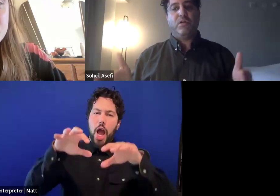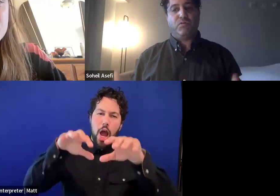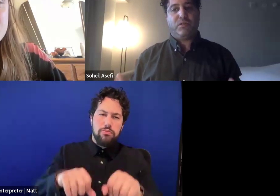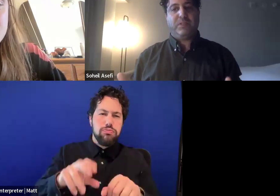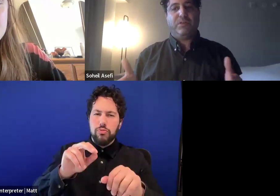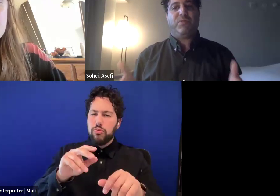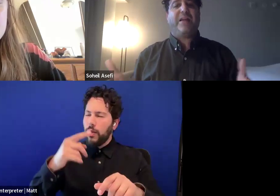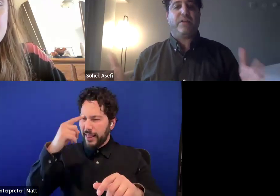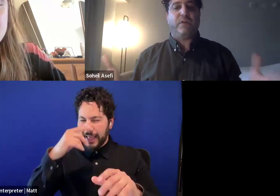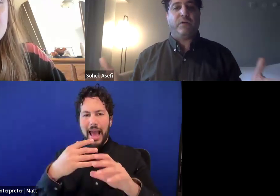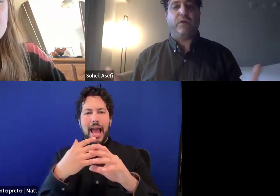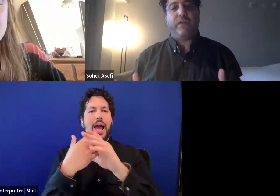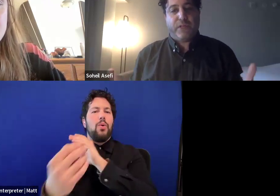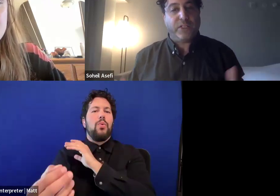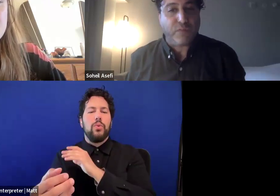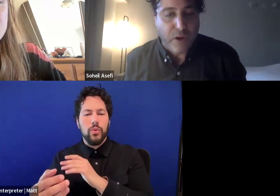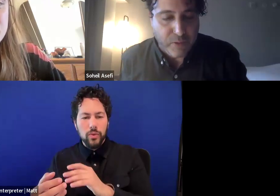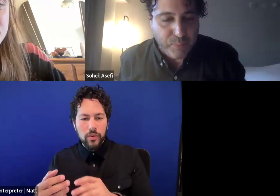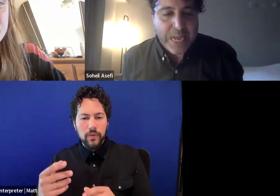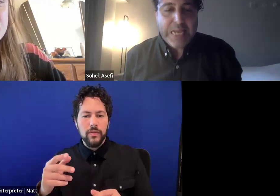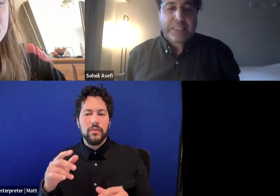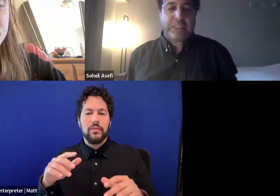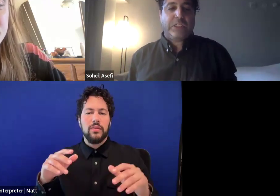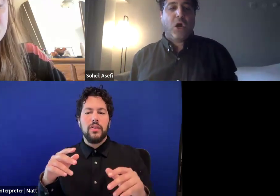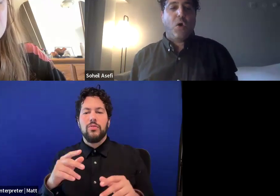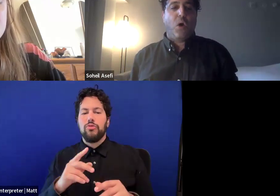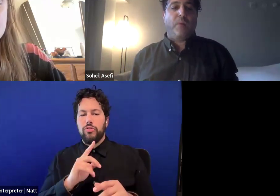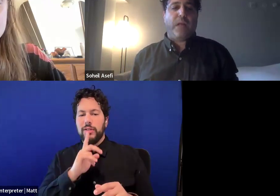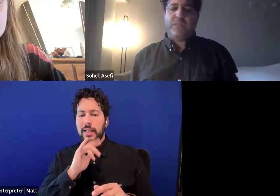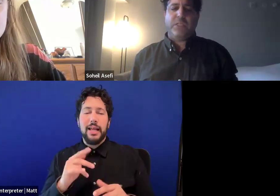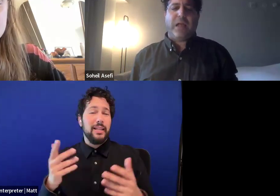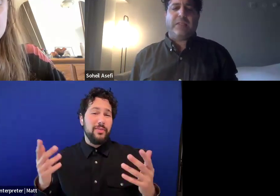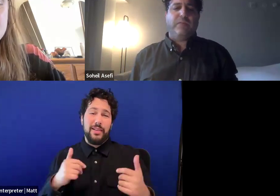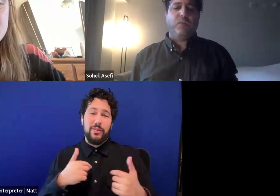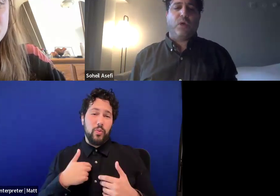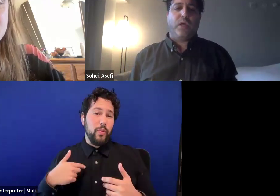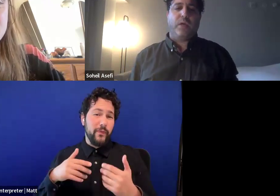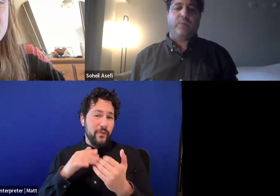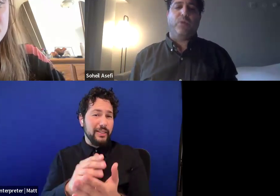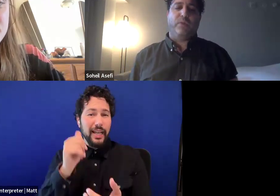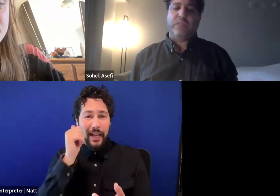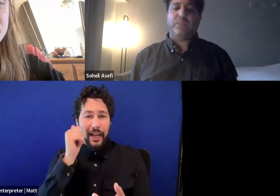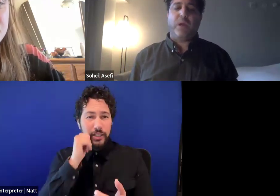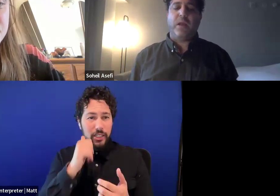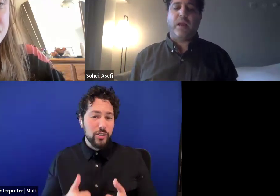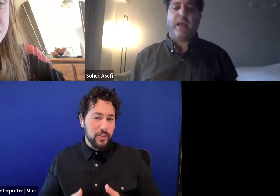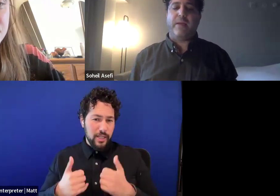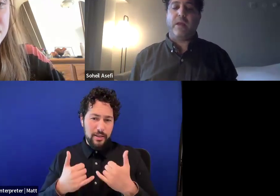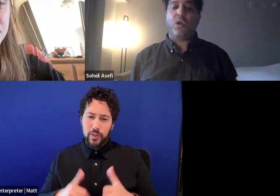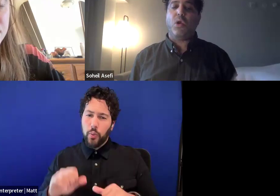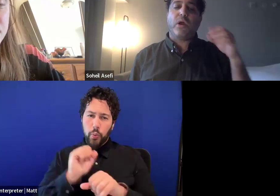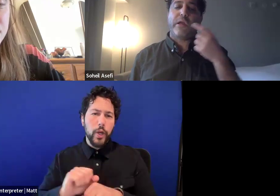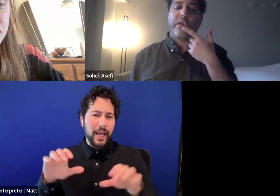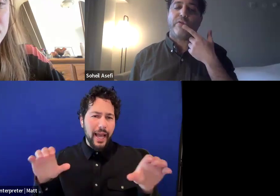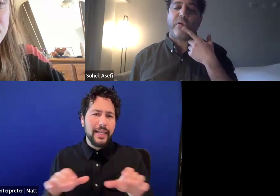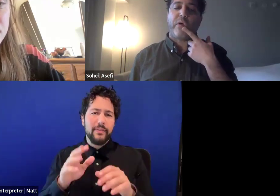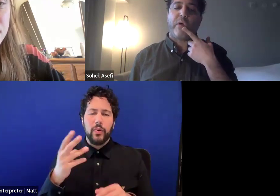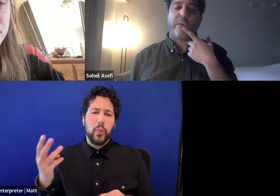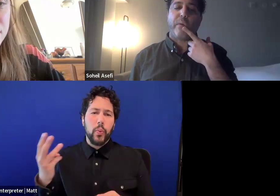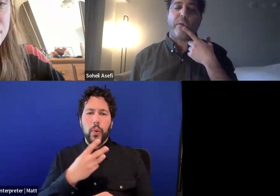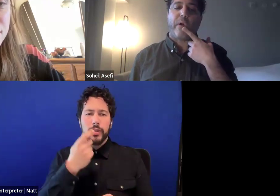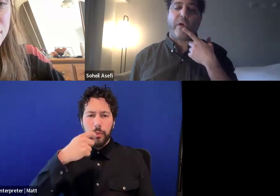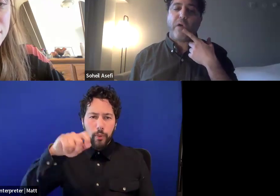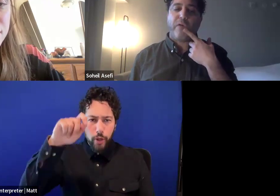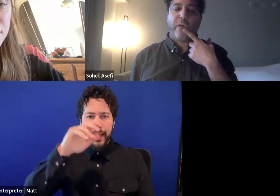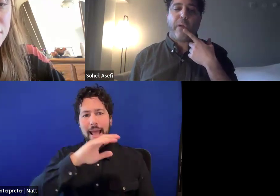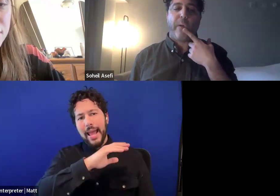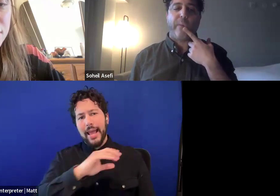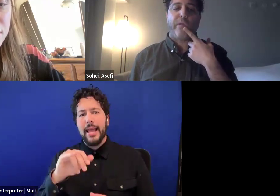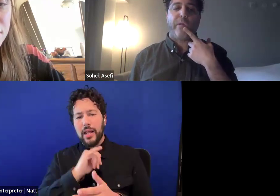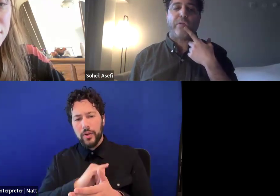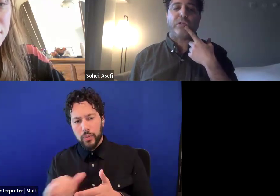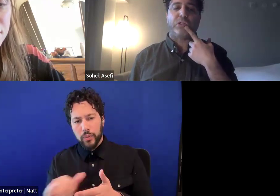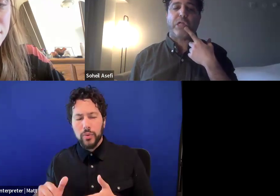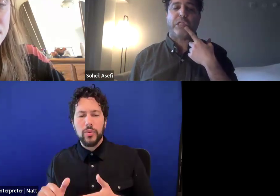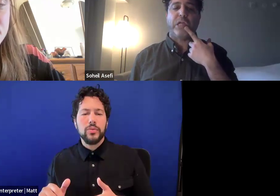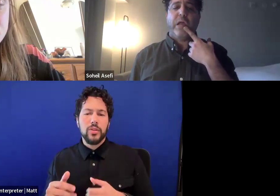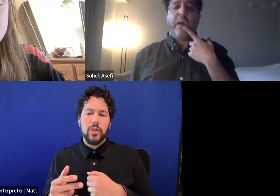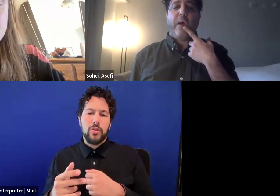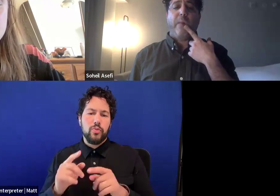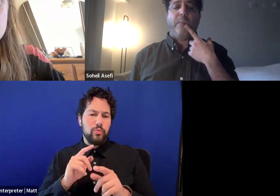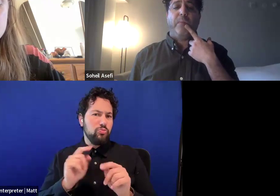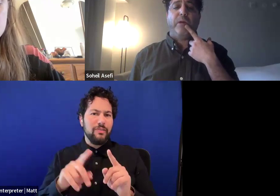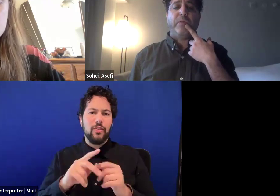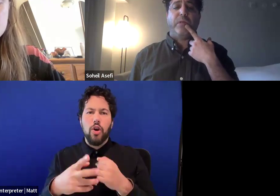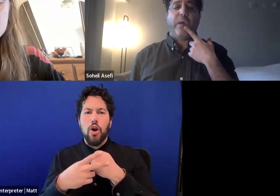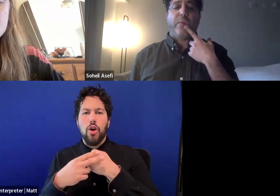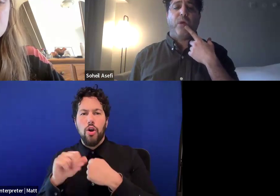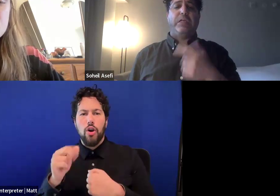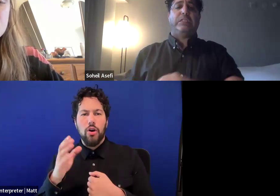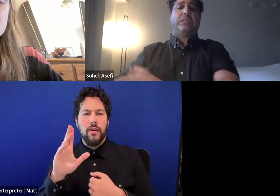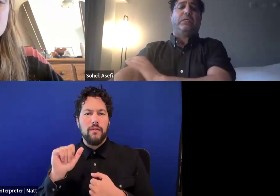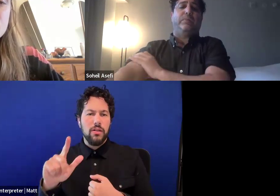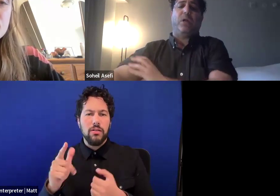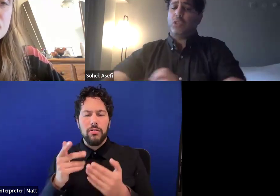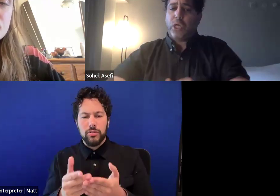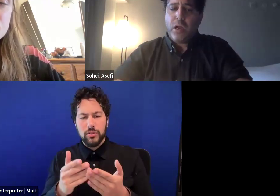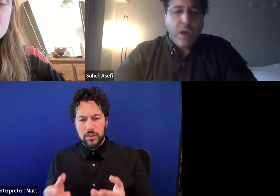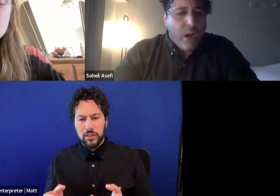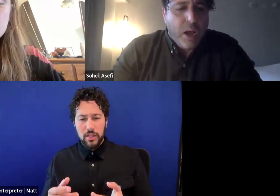you know, the reality of everyday survival. So, I mean, I'm still actively working both in West Berlin and in New York, in different archival, um, you know, resources, uh, but the work is, um, almost done.